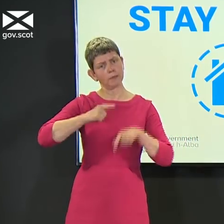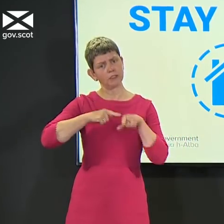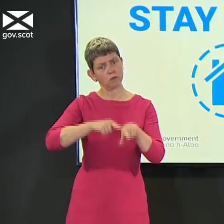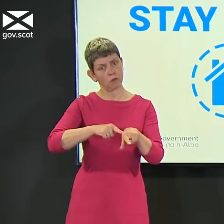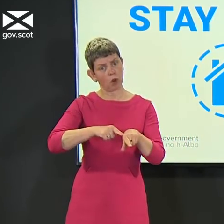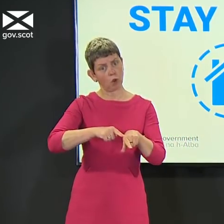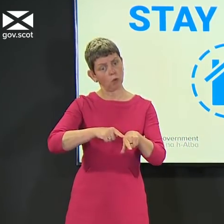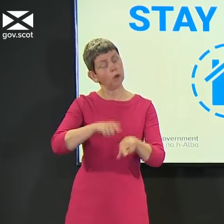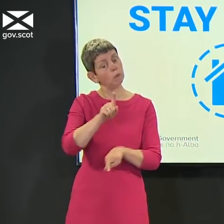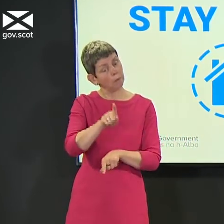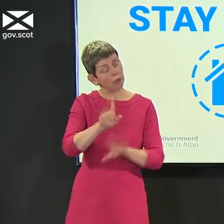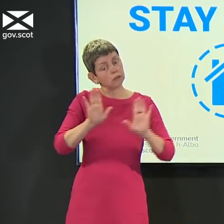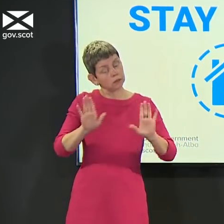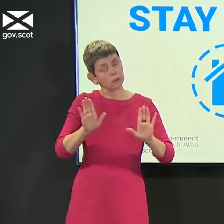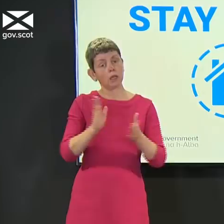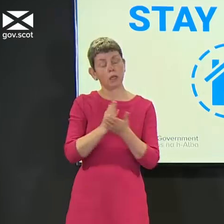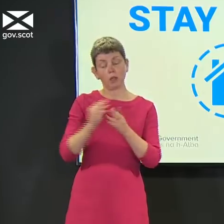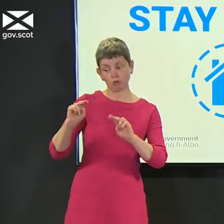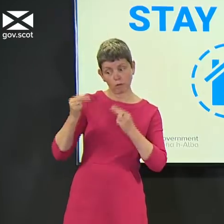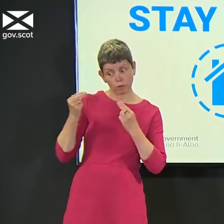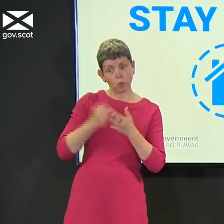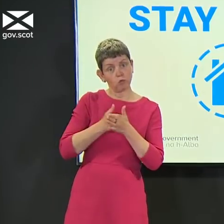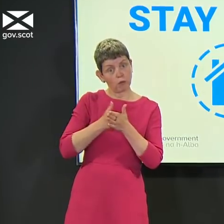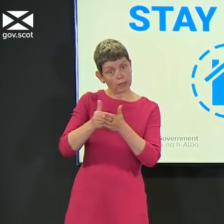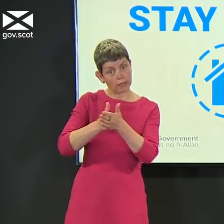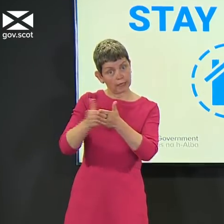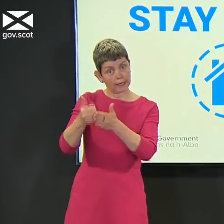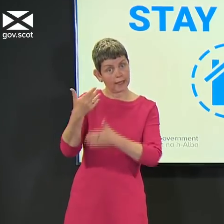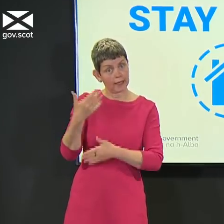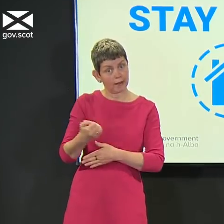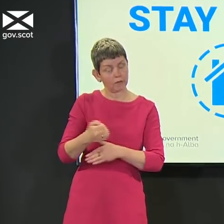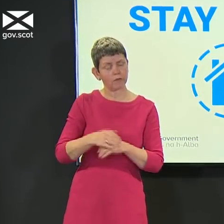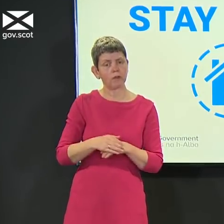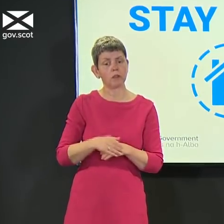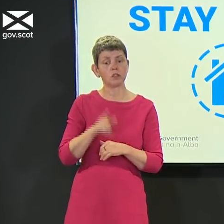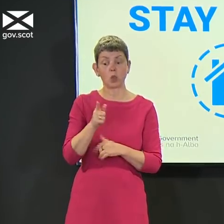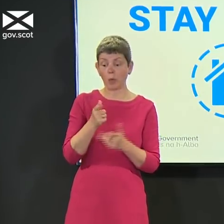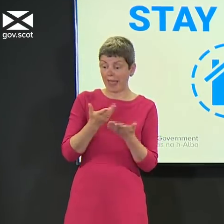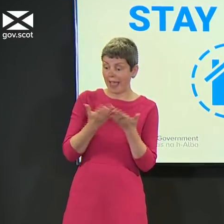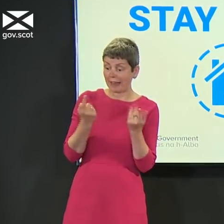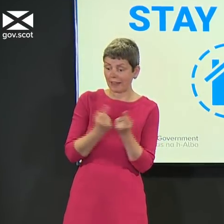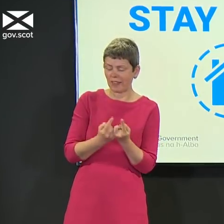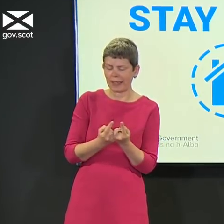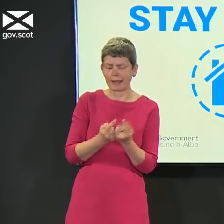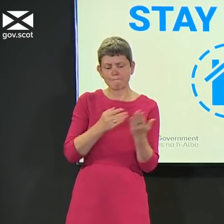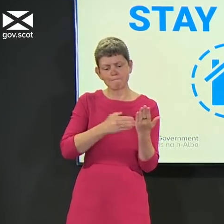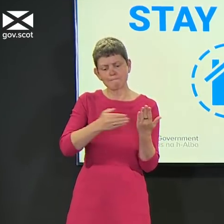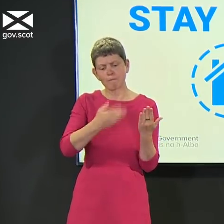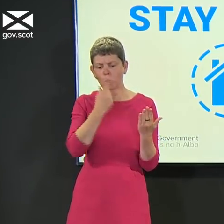it under review and if there are any aspects within any of these broad packages of change